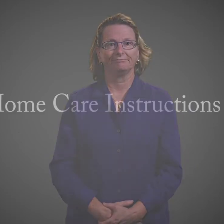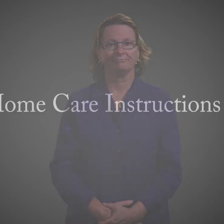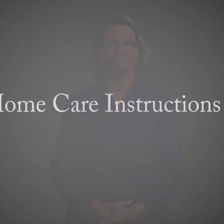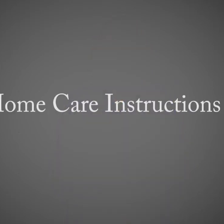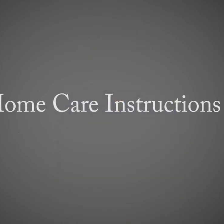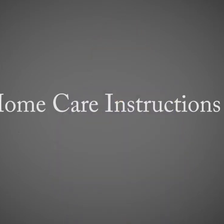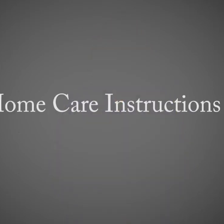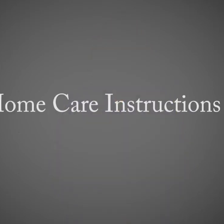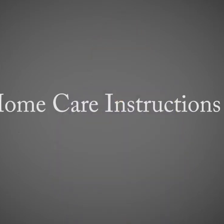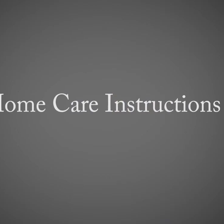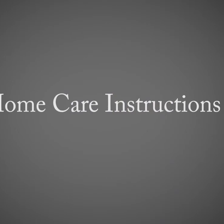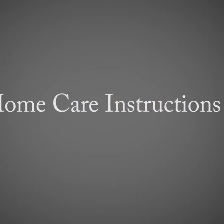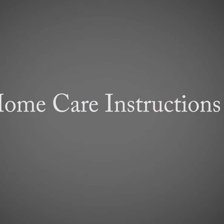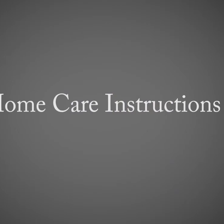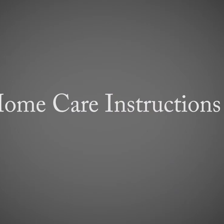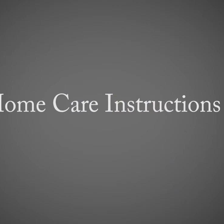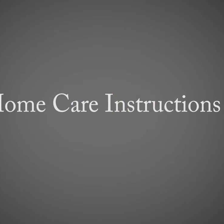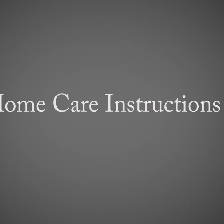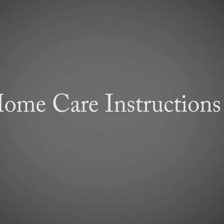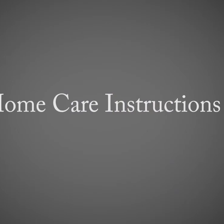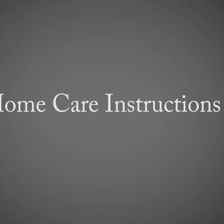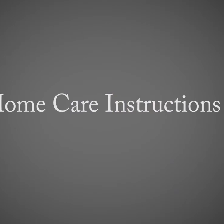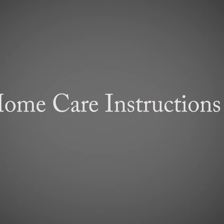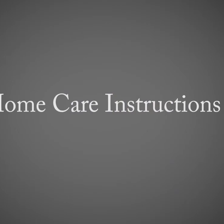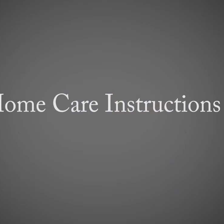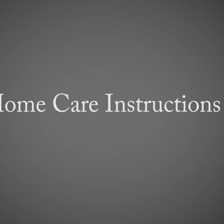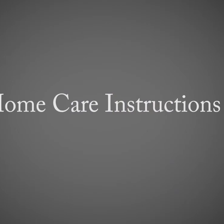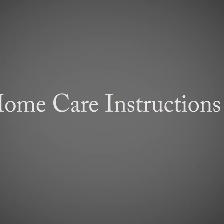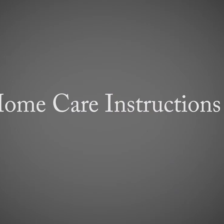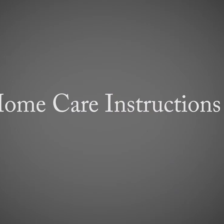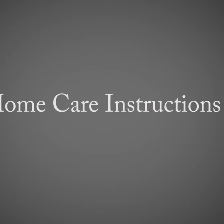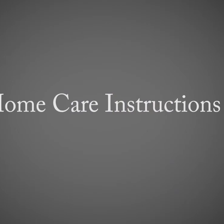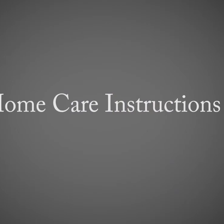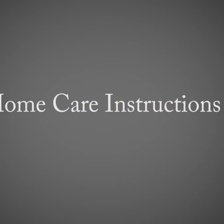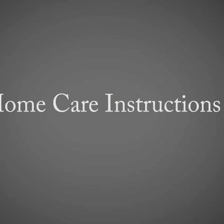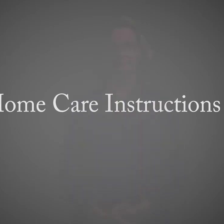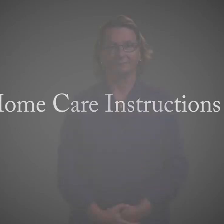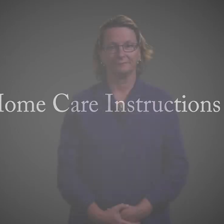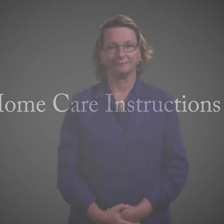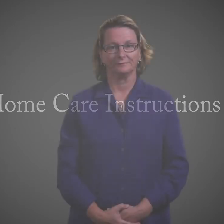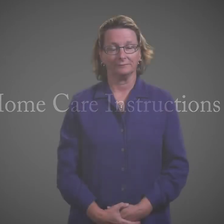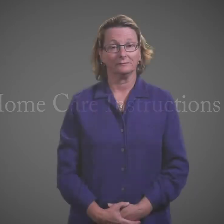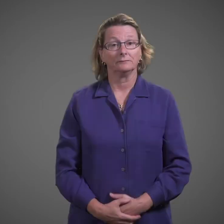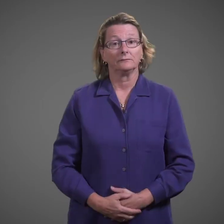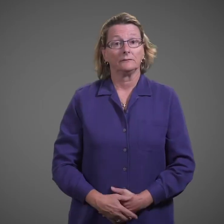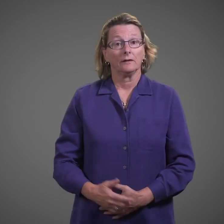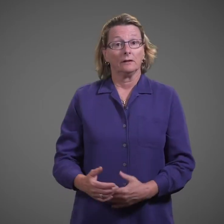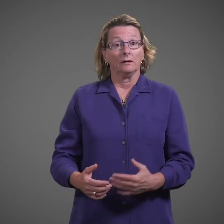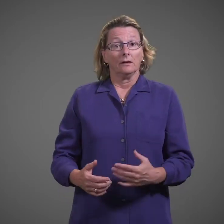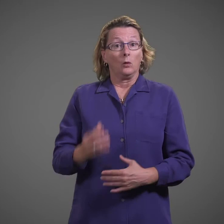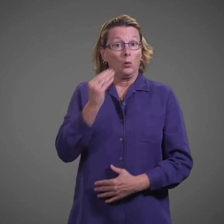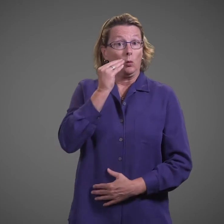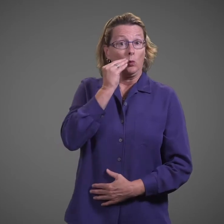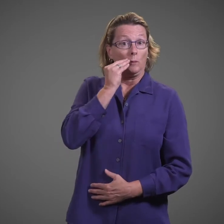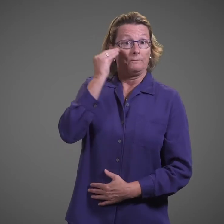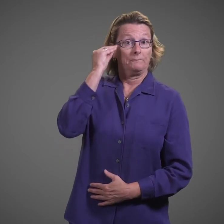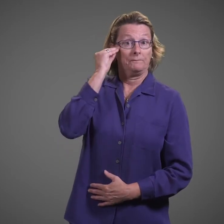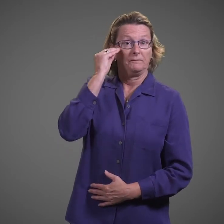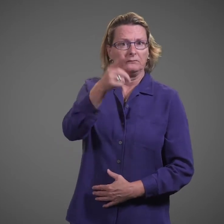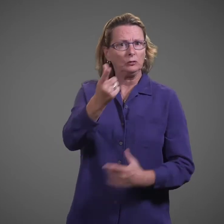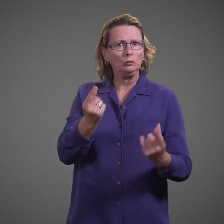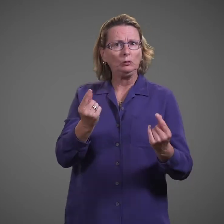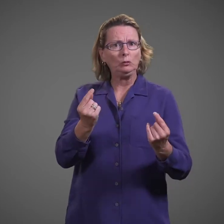HOME CARE INSTRUCTIONS When you get home,